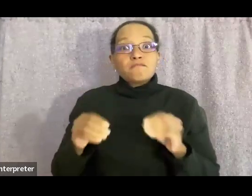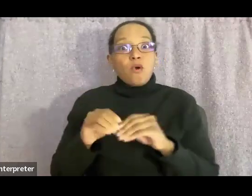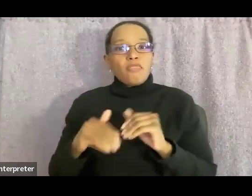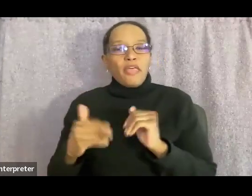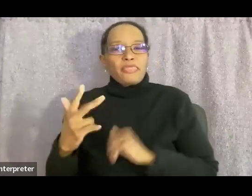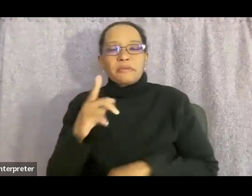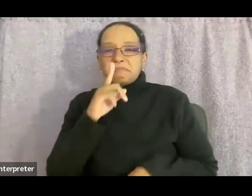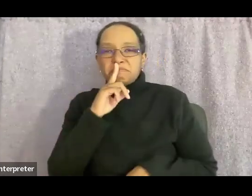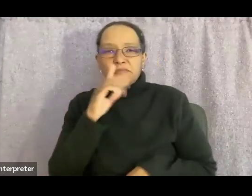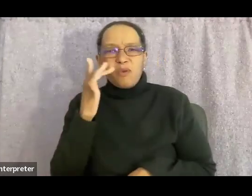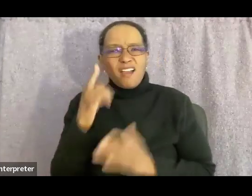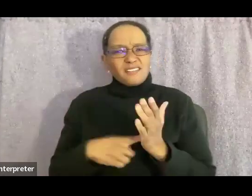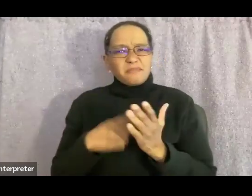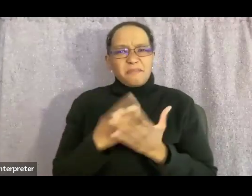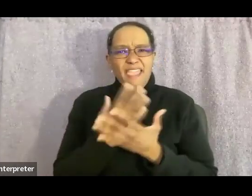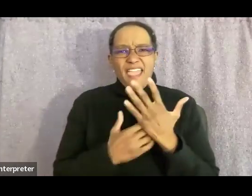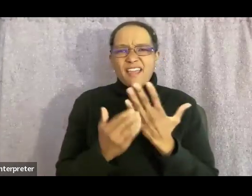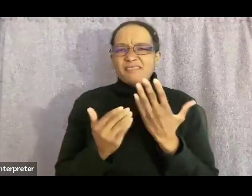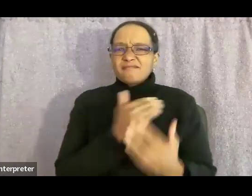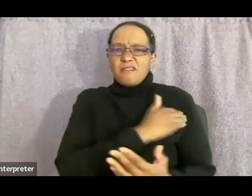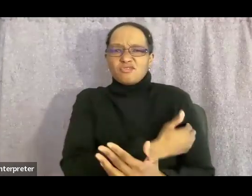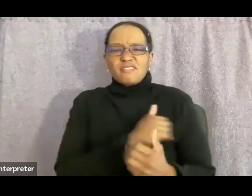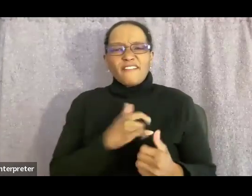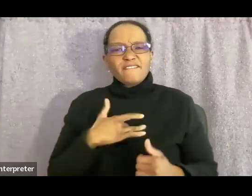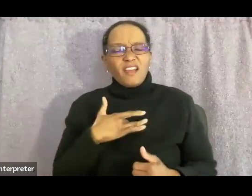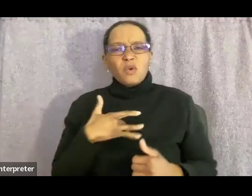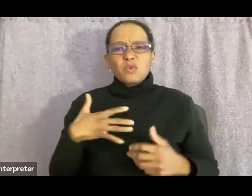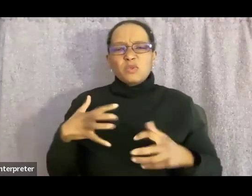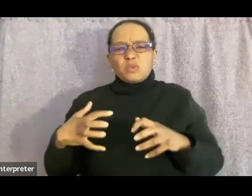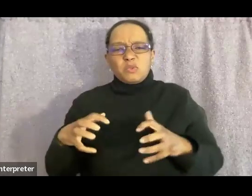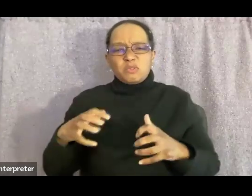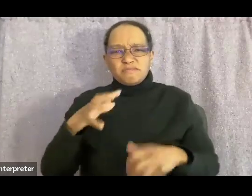So, curl, peel them open.